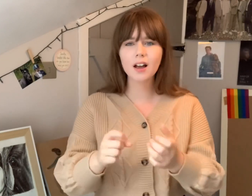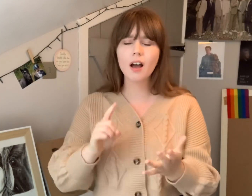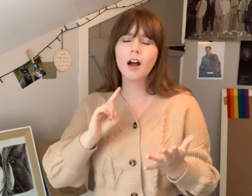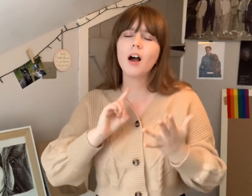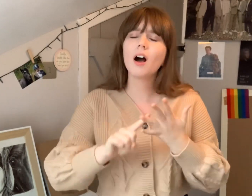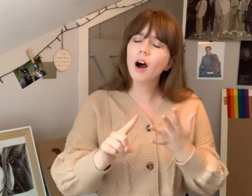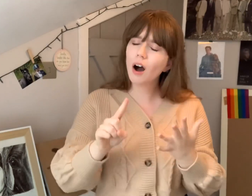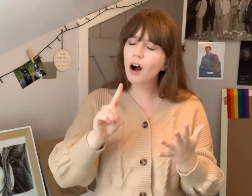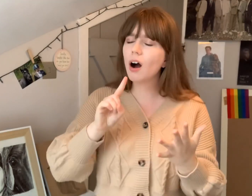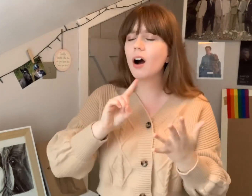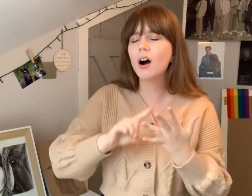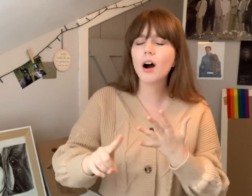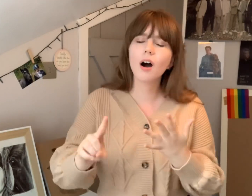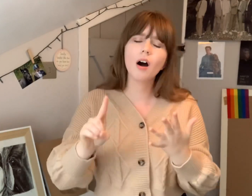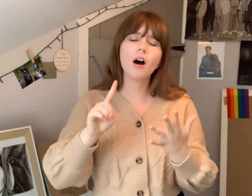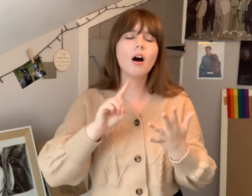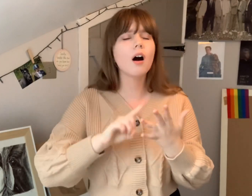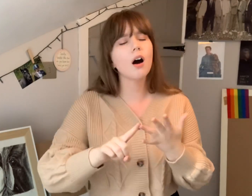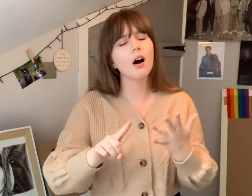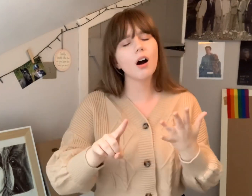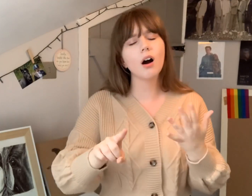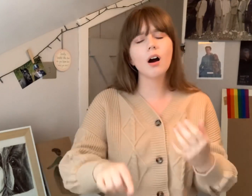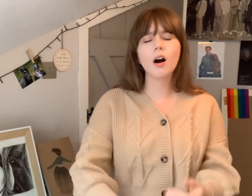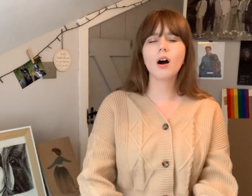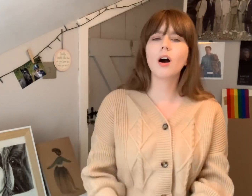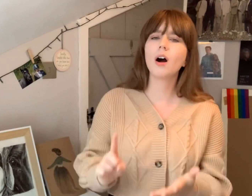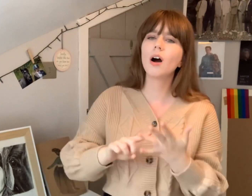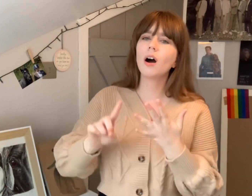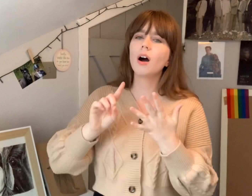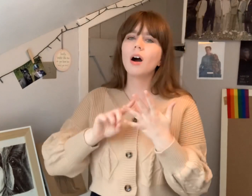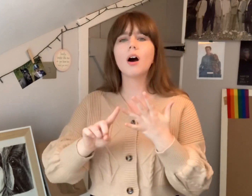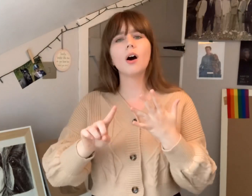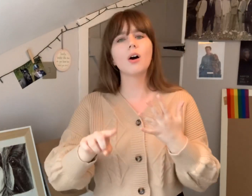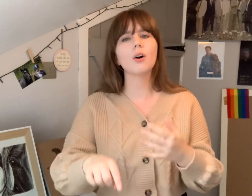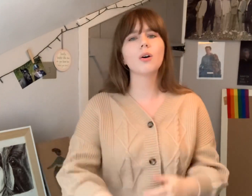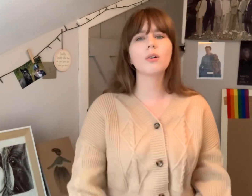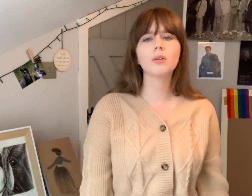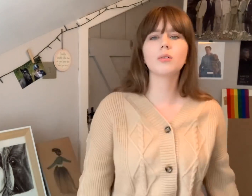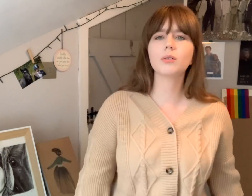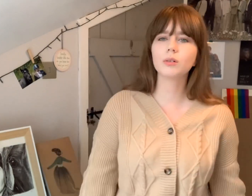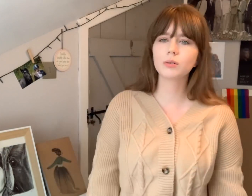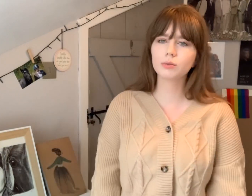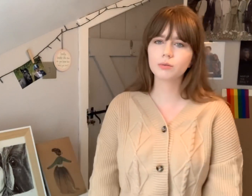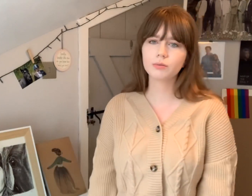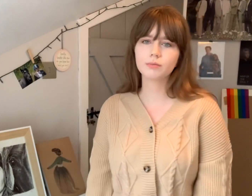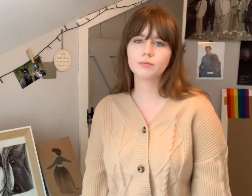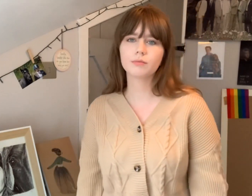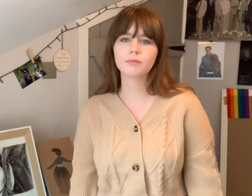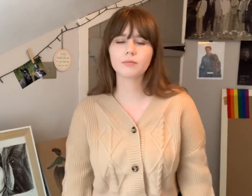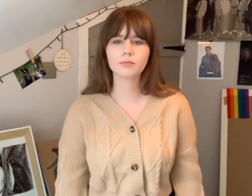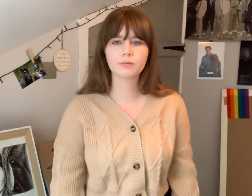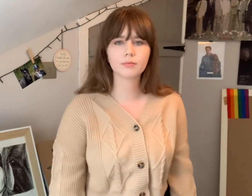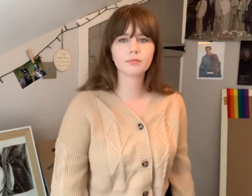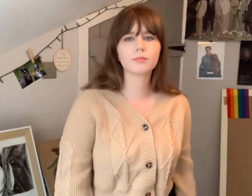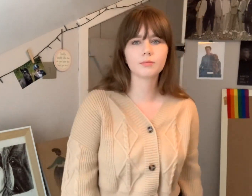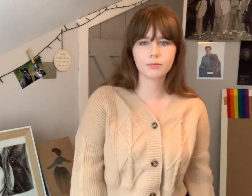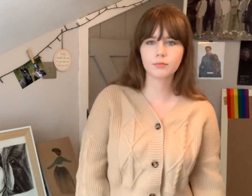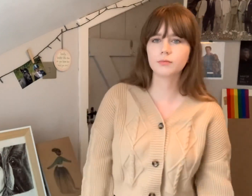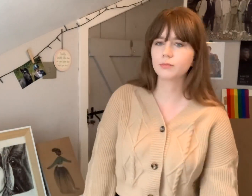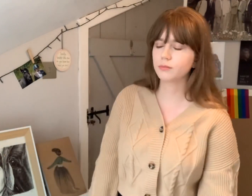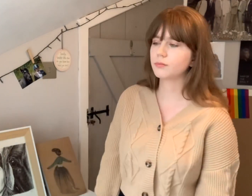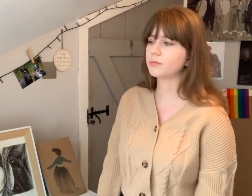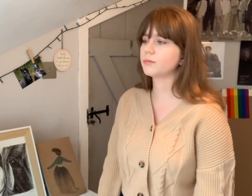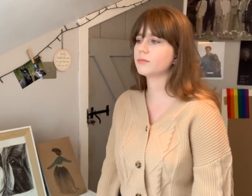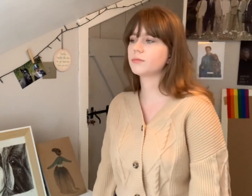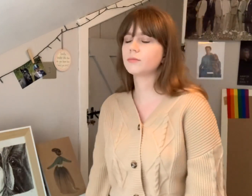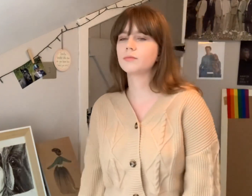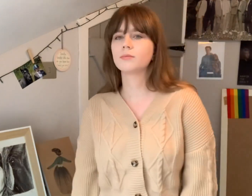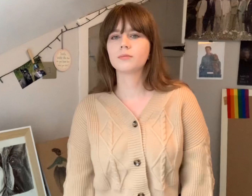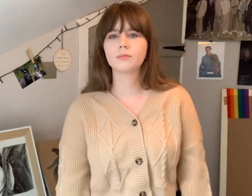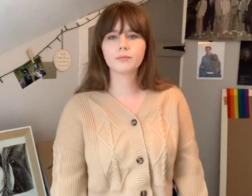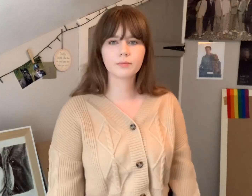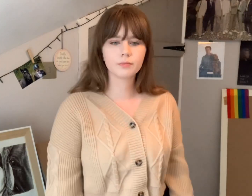Oooh